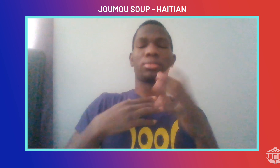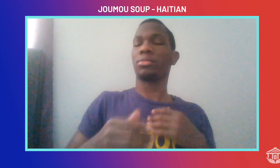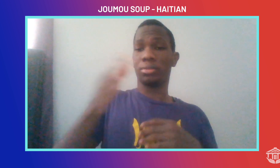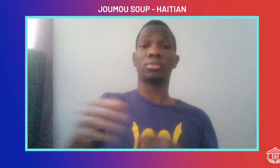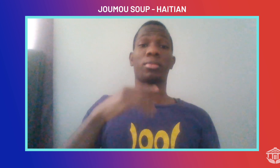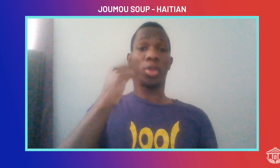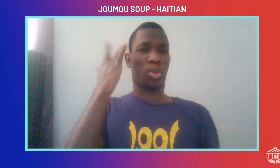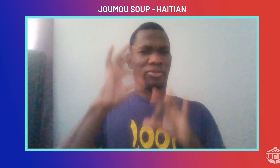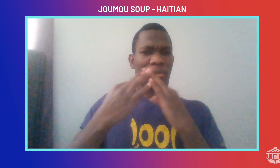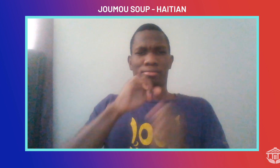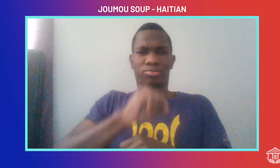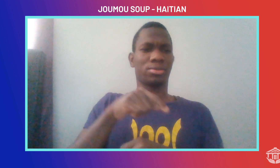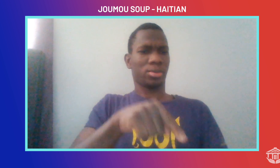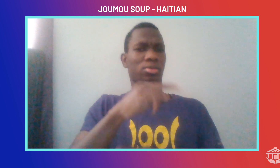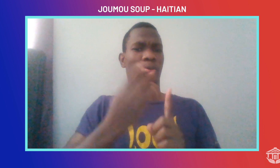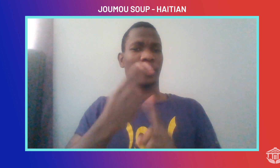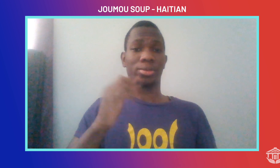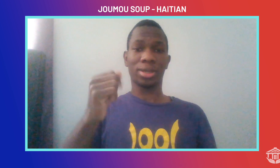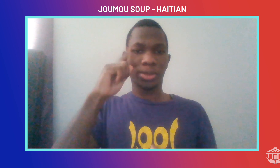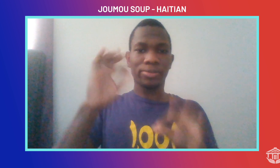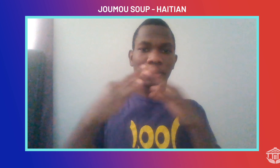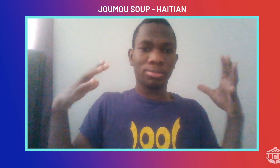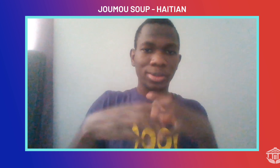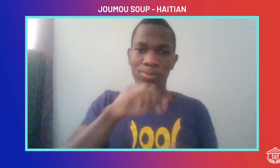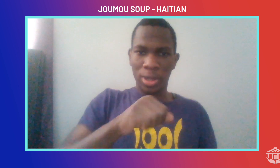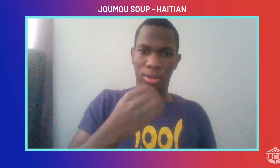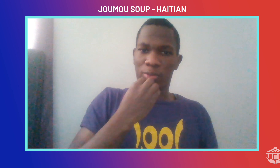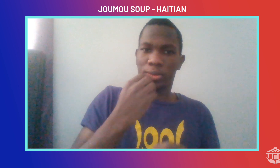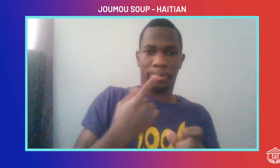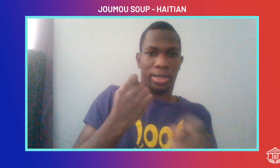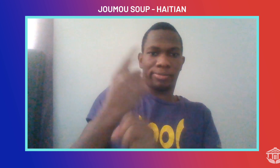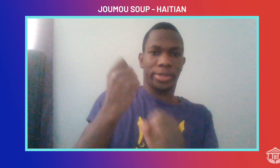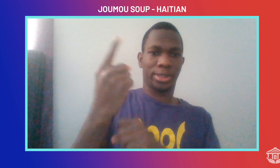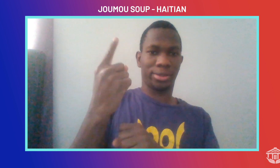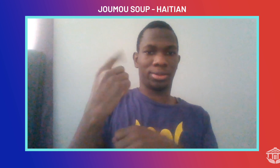But joumou is something that everyone in the family loves to eat. We look forward to coming